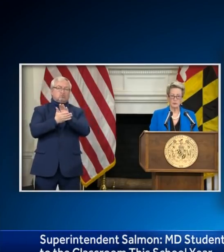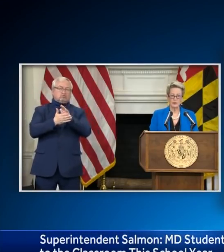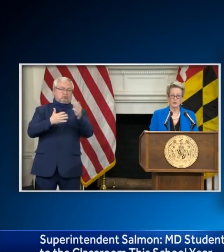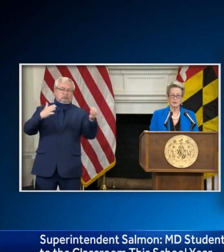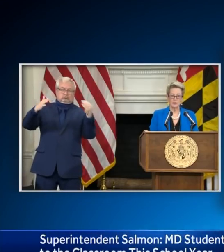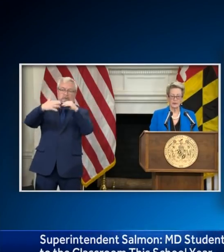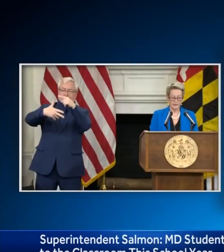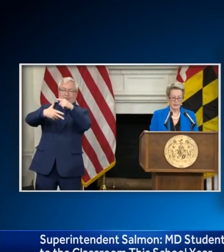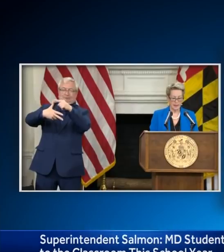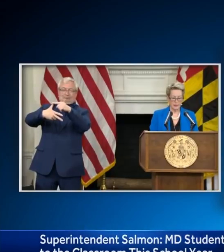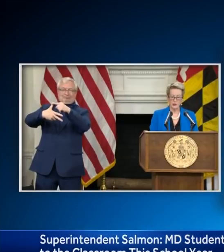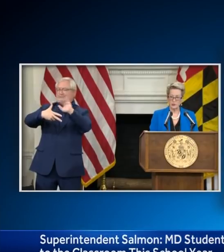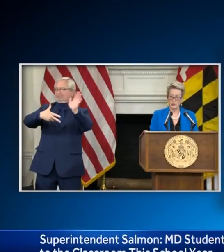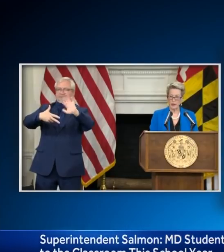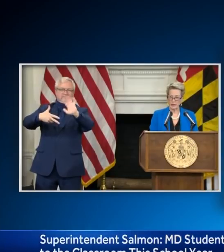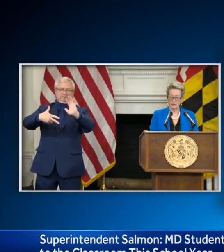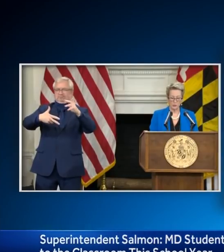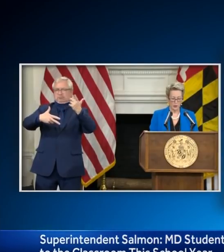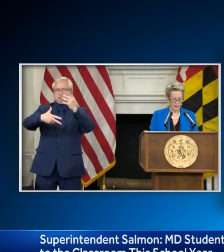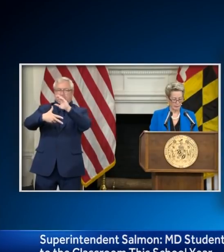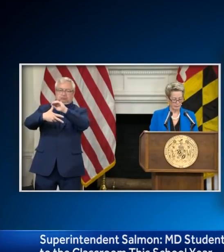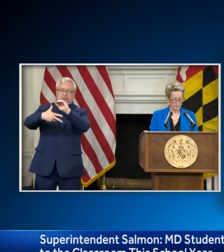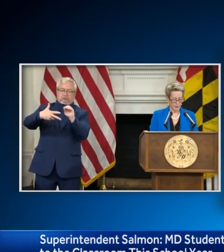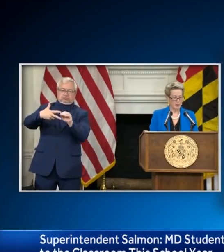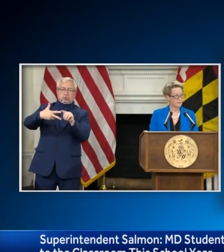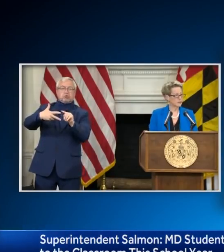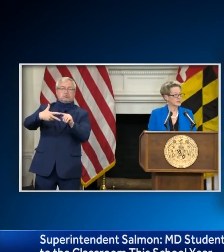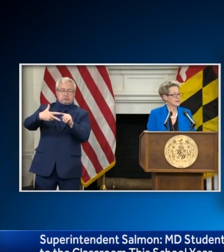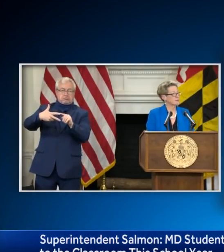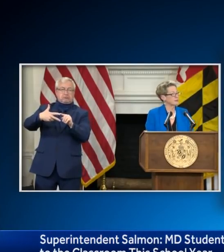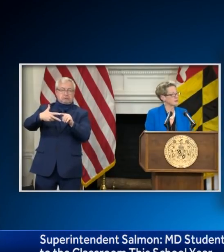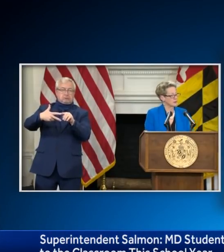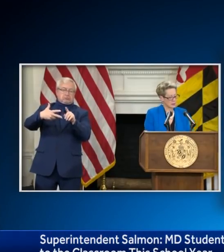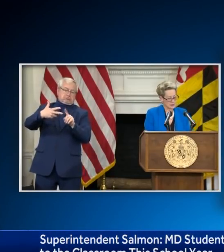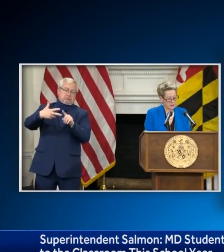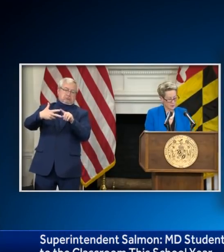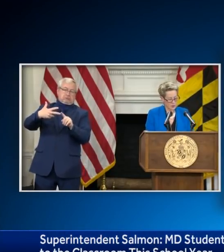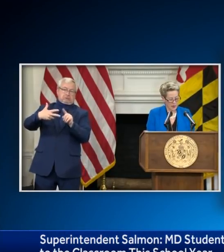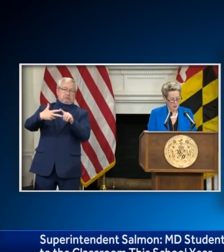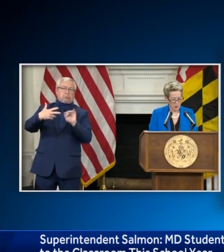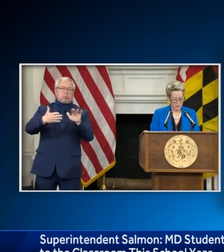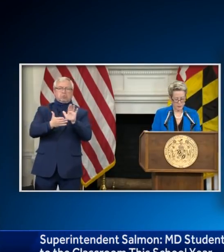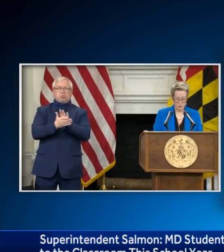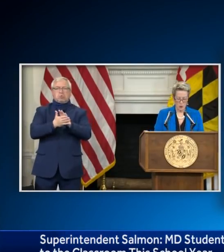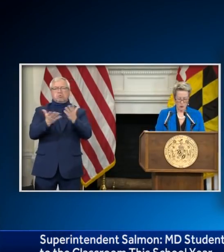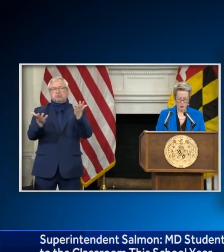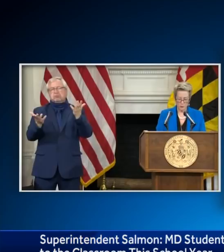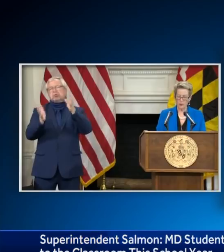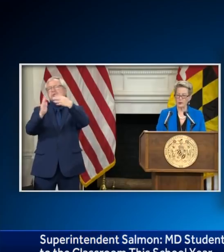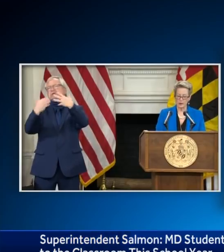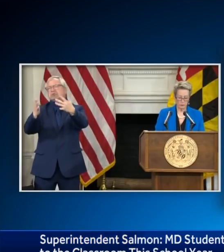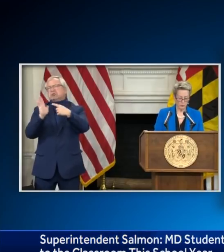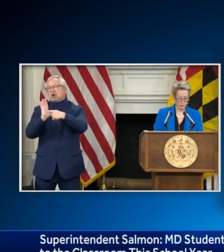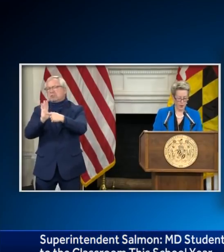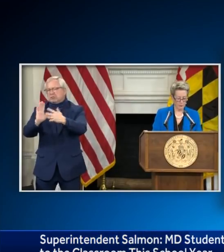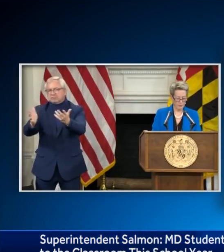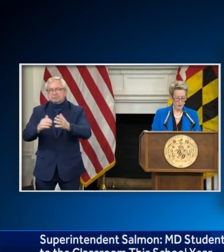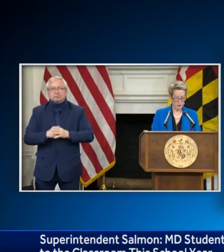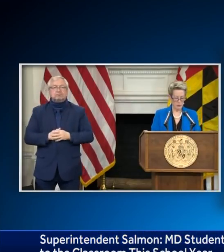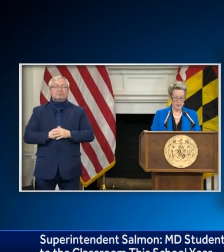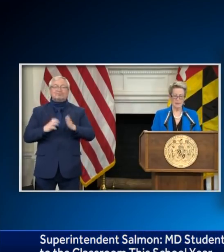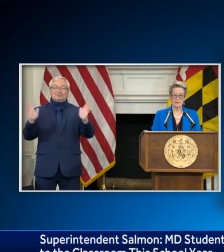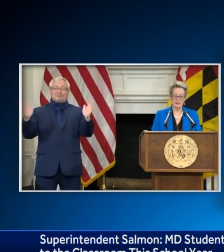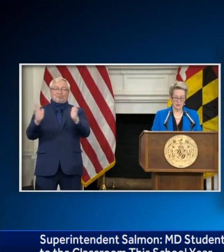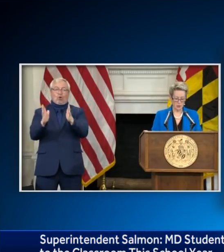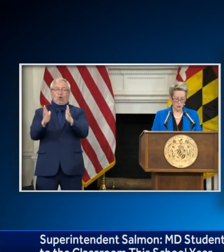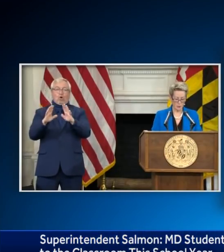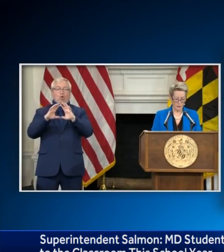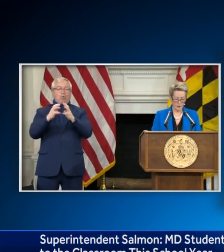WE DO NOT ENVISION SCHOOLS BE INCLUDED, BUT DIFFERENT METHODS OF RETURNING TO SCHOOL.